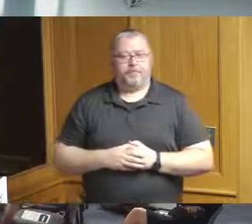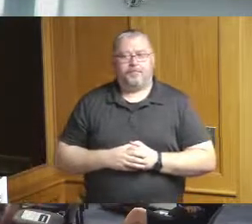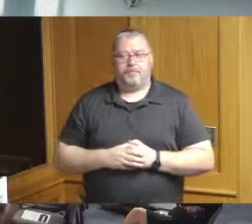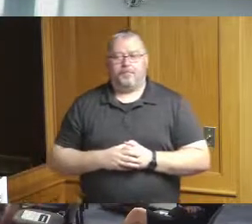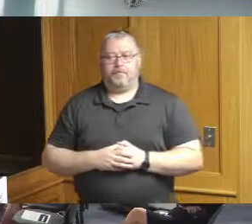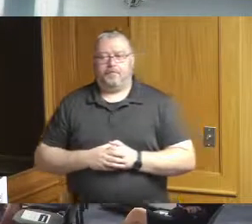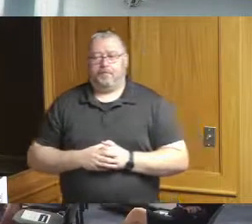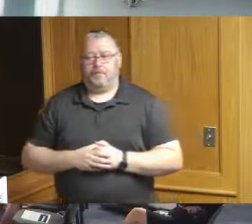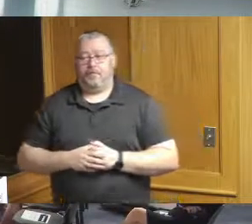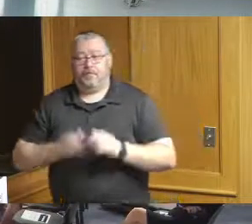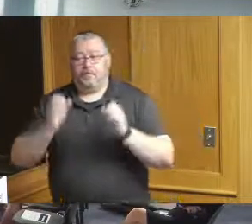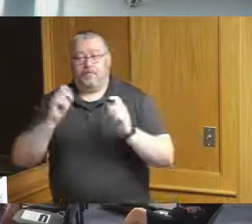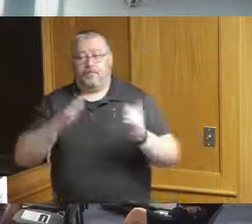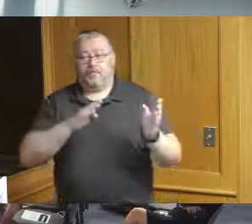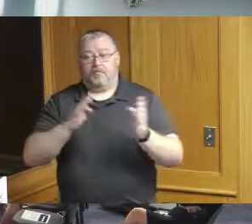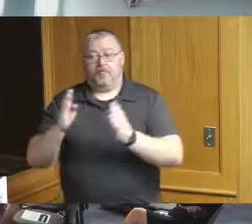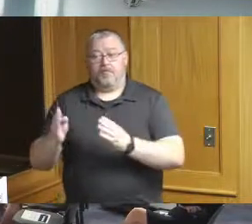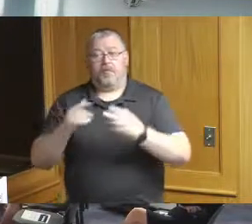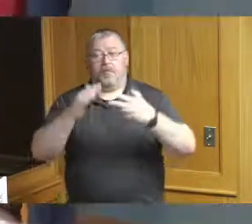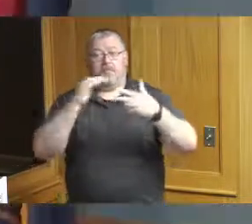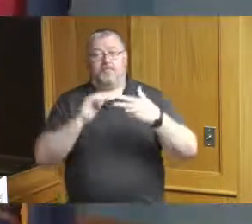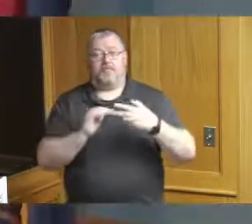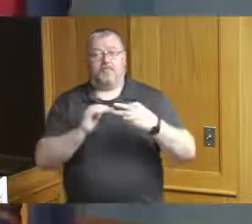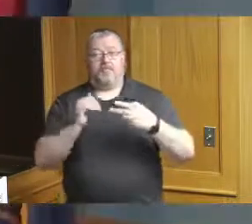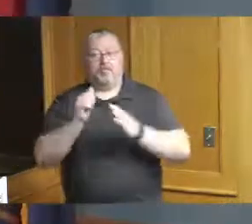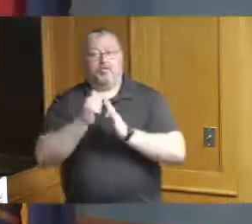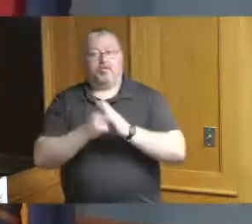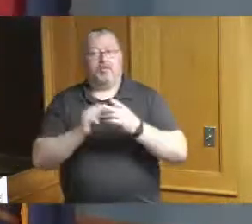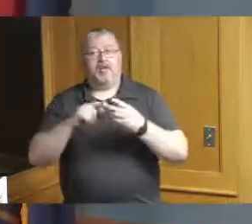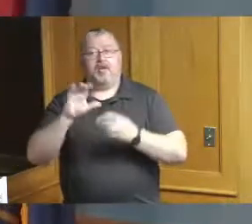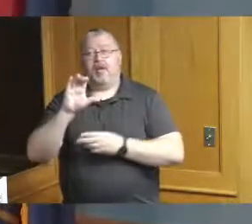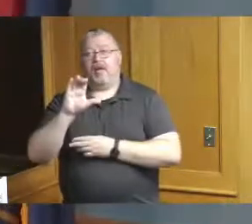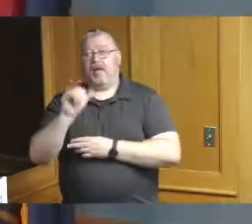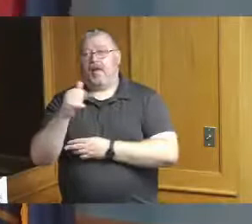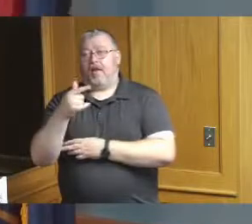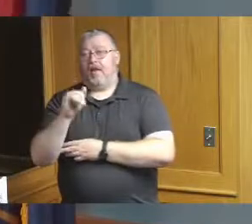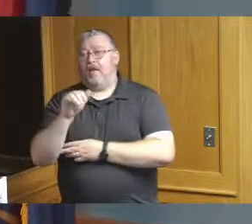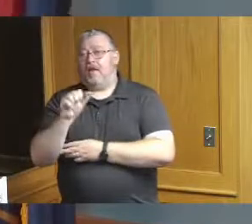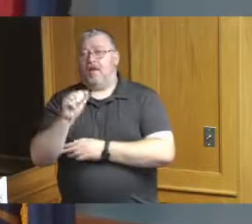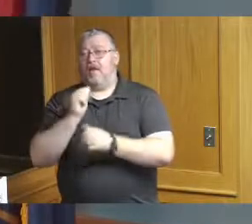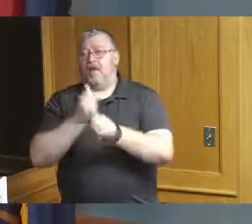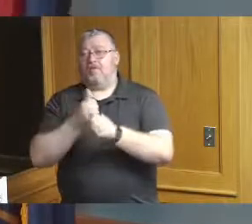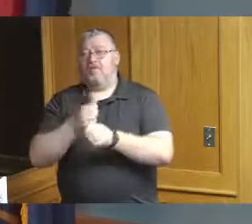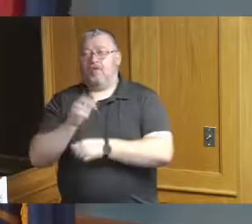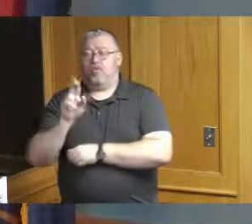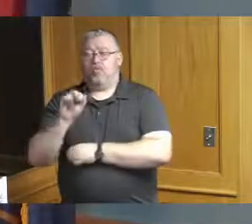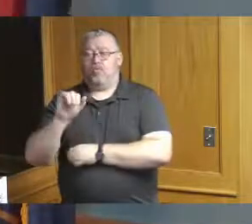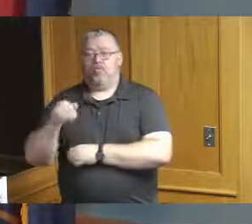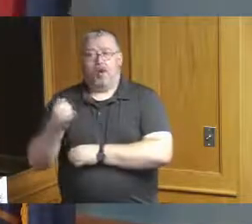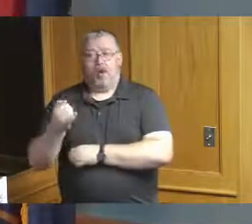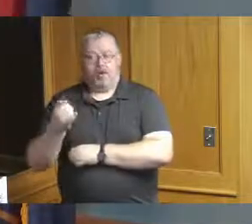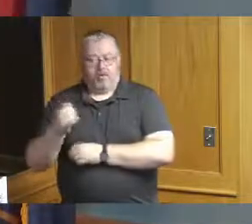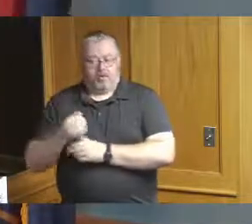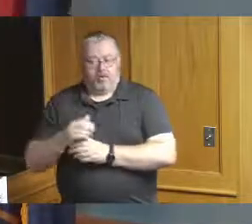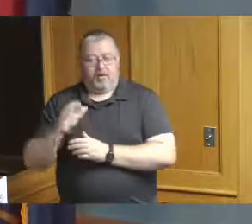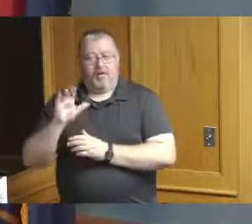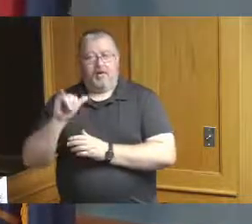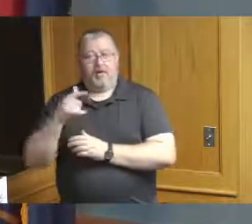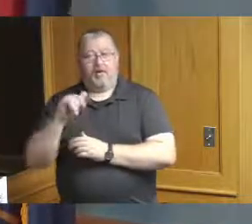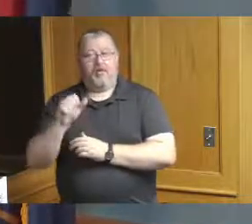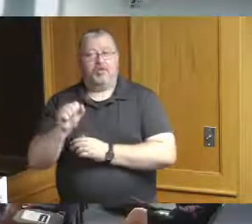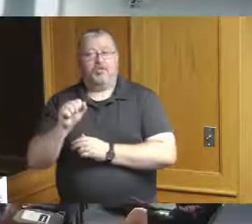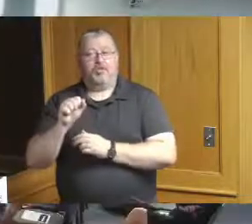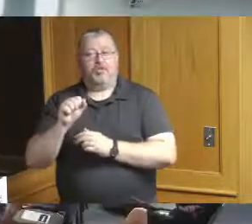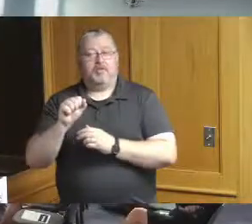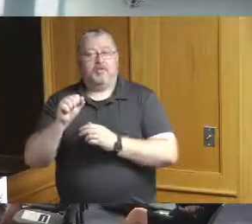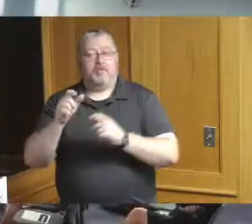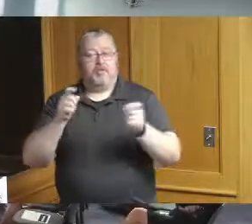okay let's move to our next item cages update garage sundor okay cages administrator hello